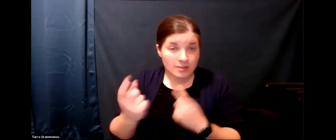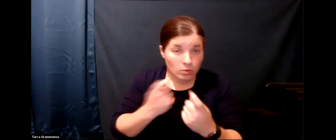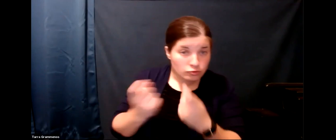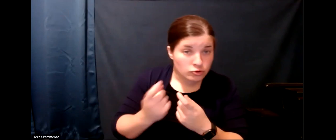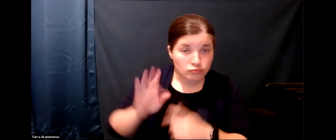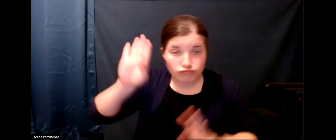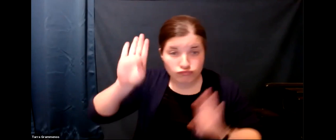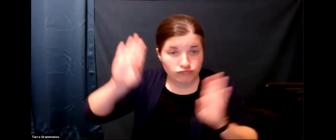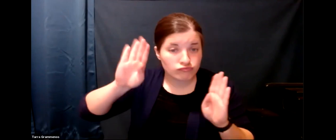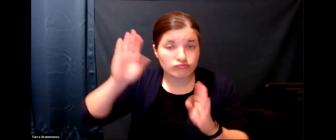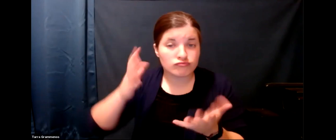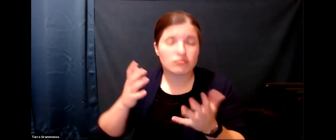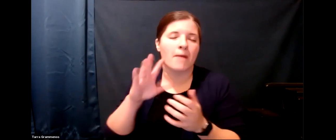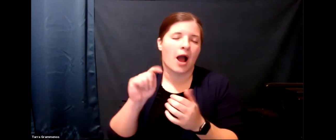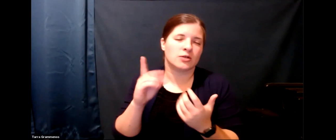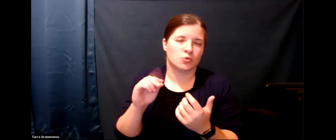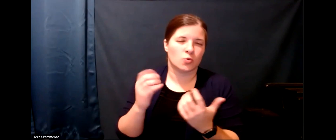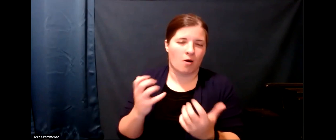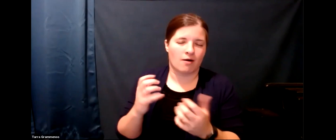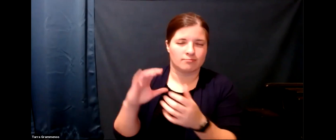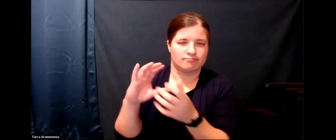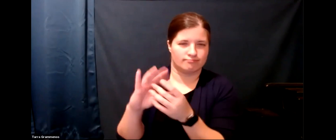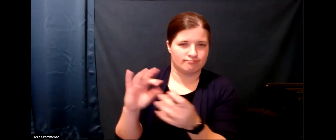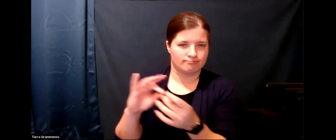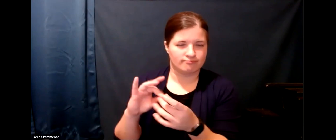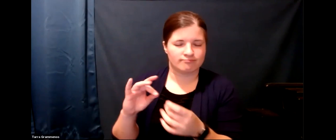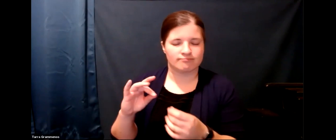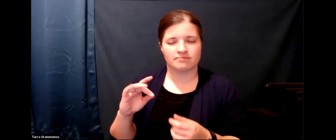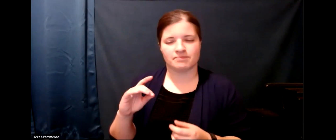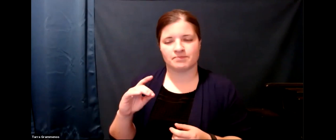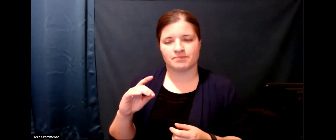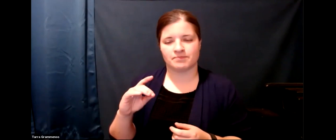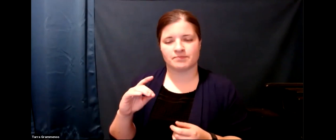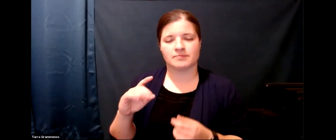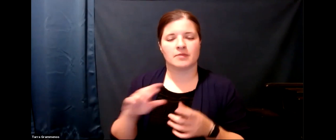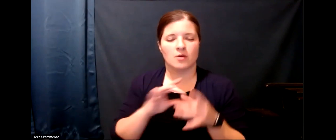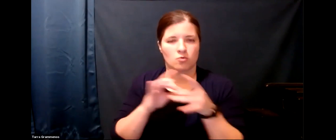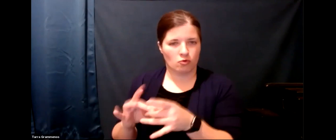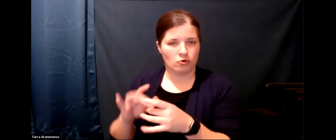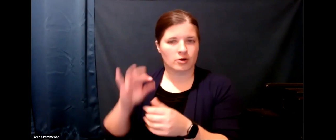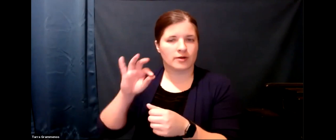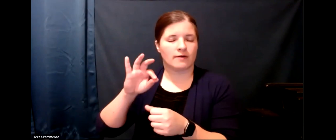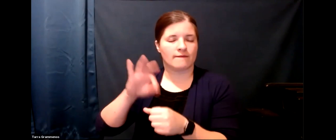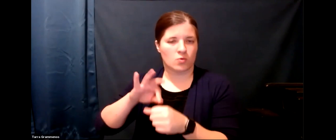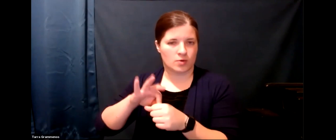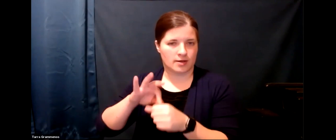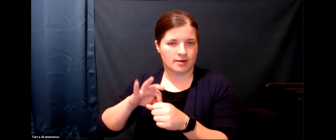But I do want to briefly talk about voting for those